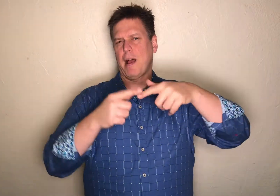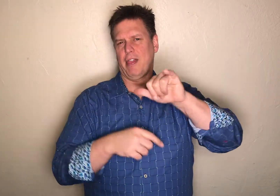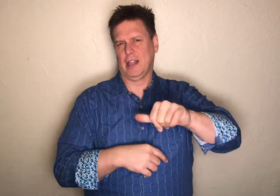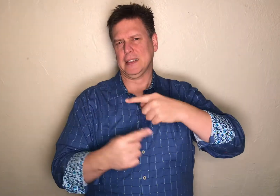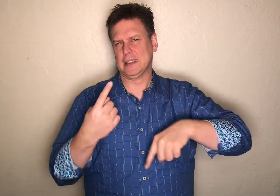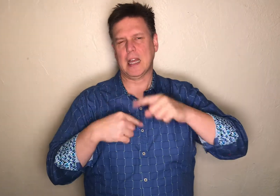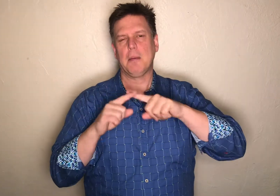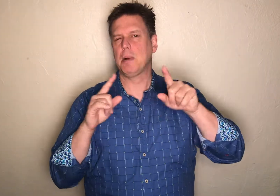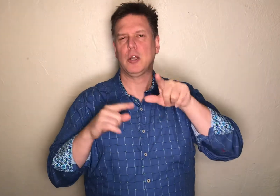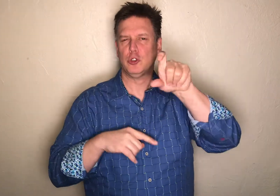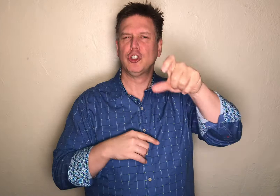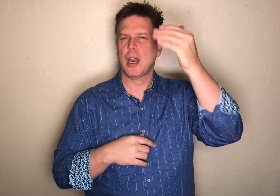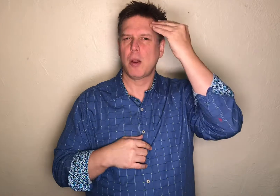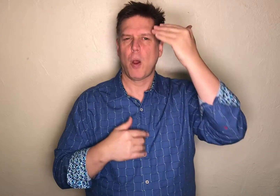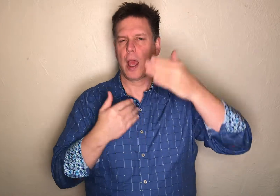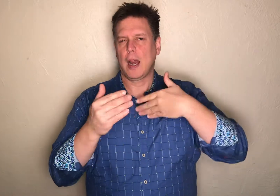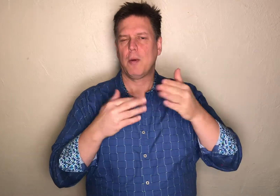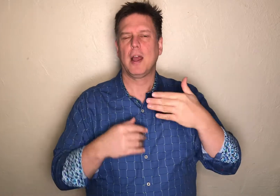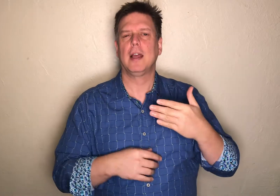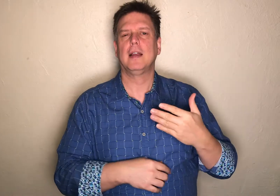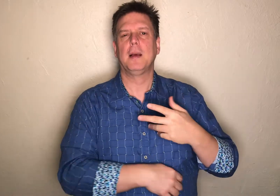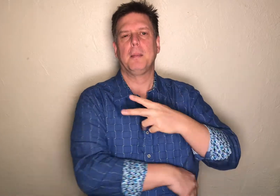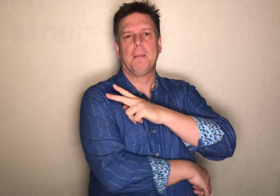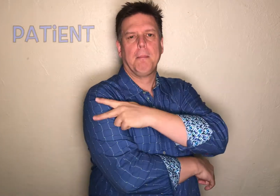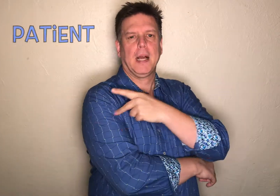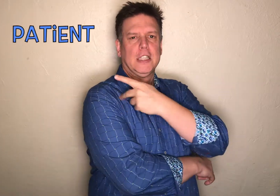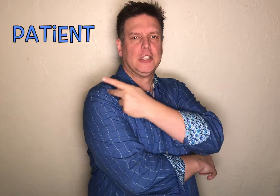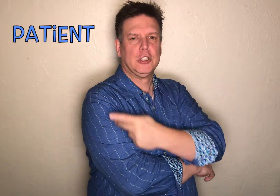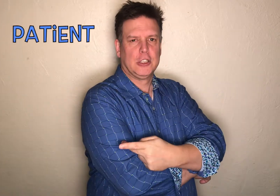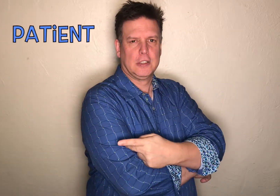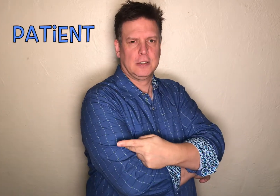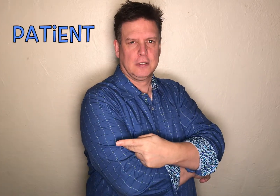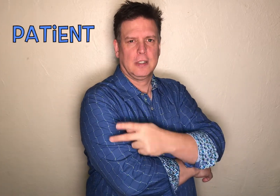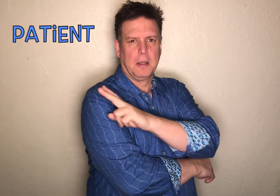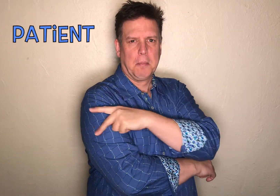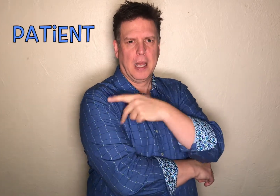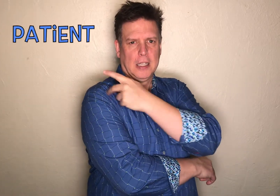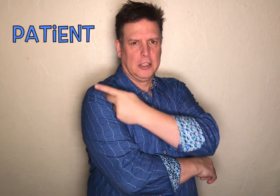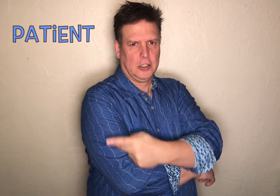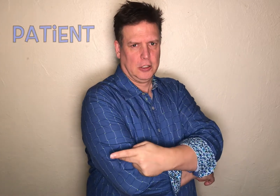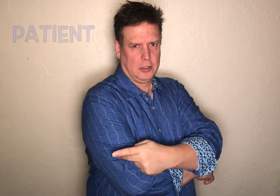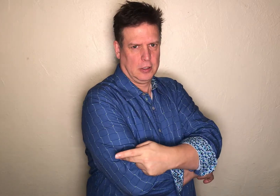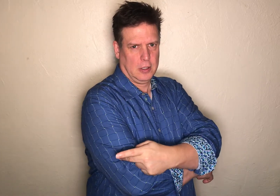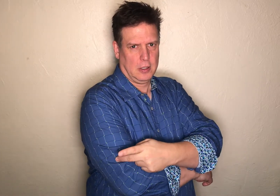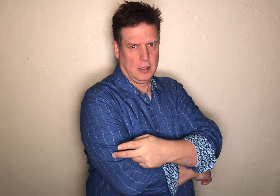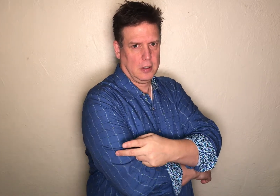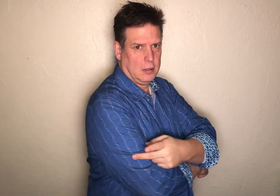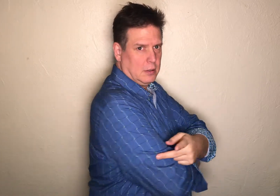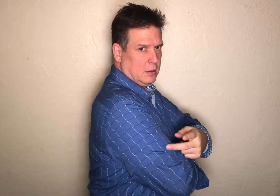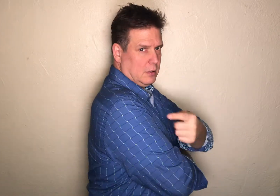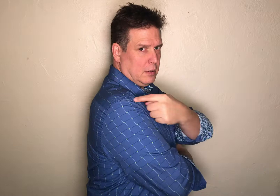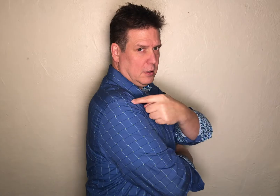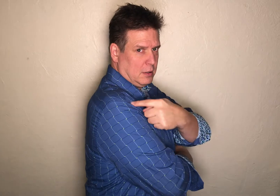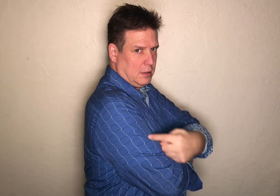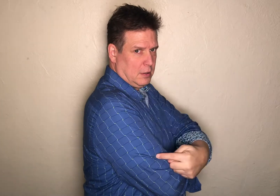this next one some people argue about but you need to know it is patient.